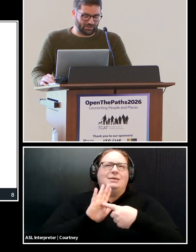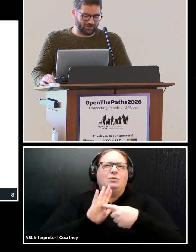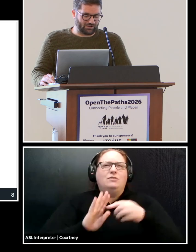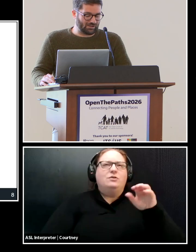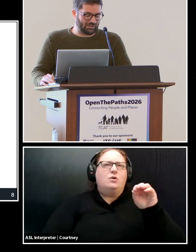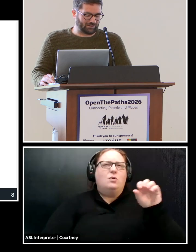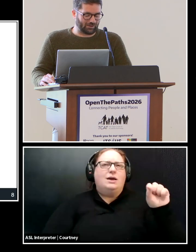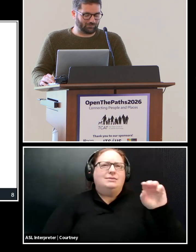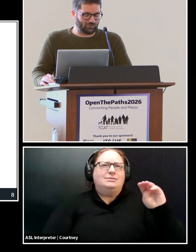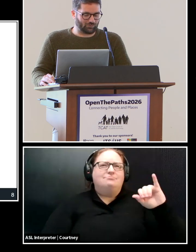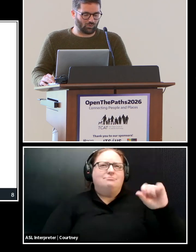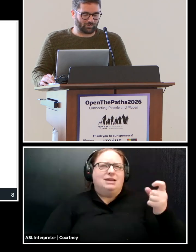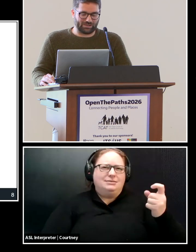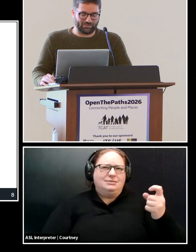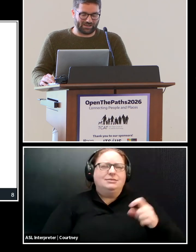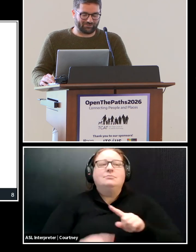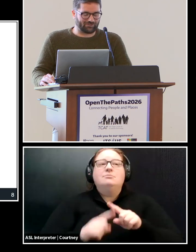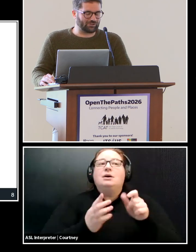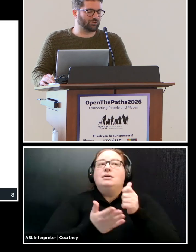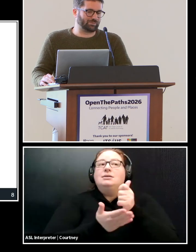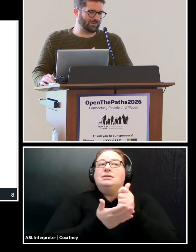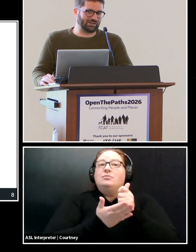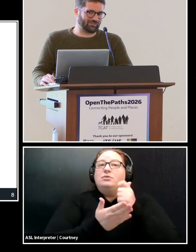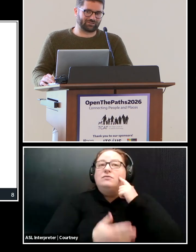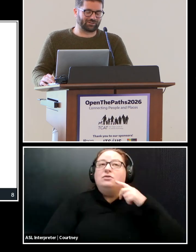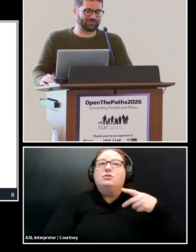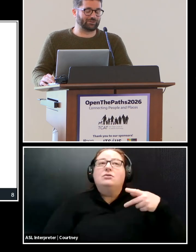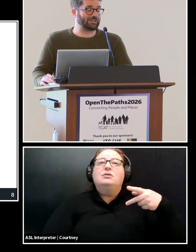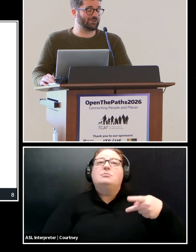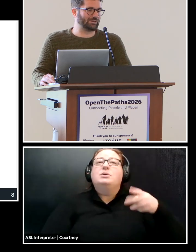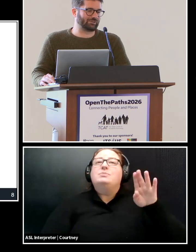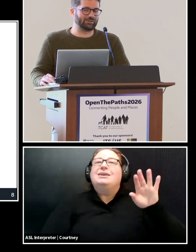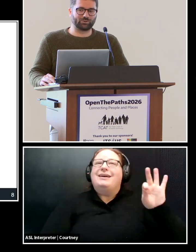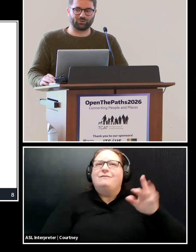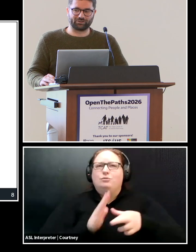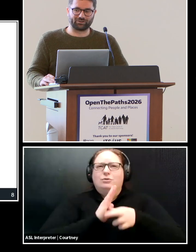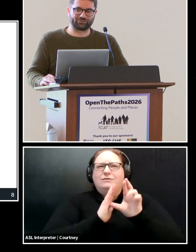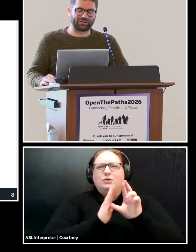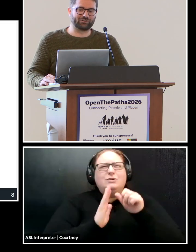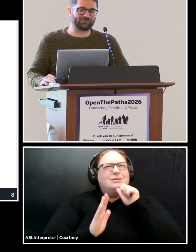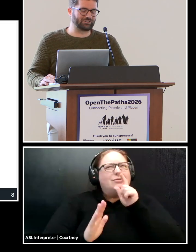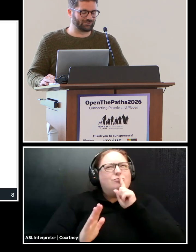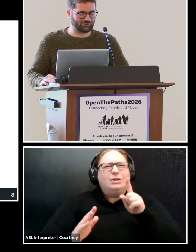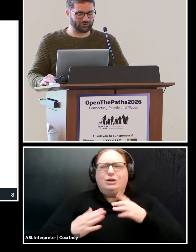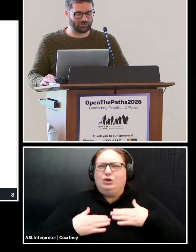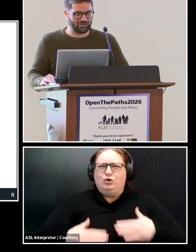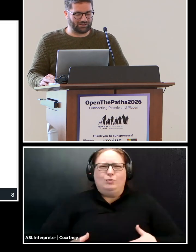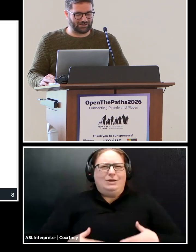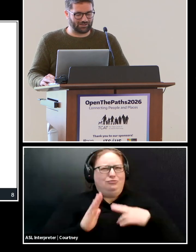but it's helpful for PDF review. PDFs are not really human readable and are challenging to